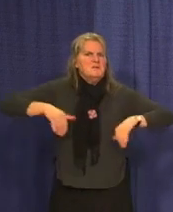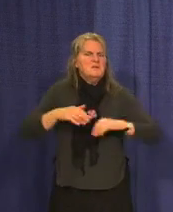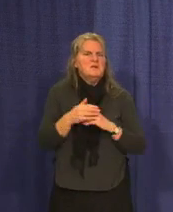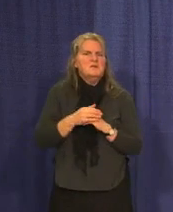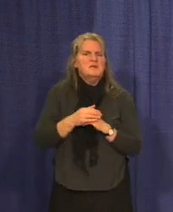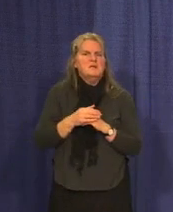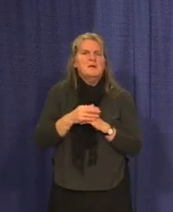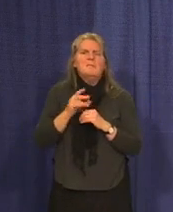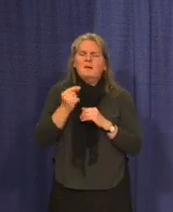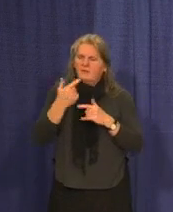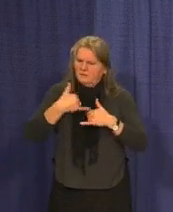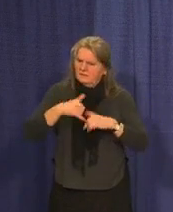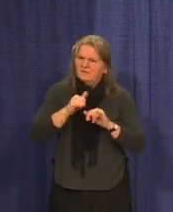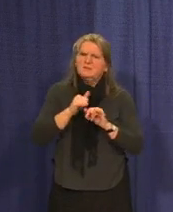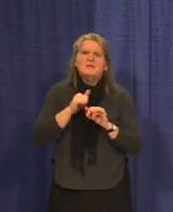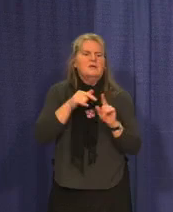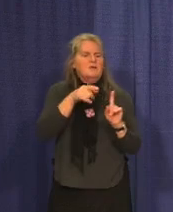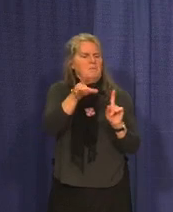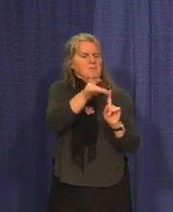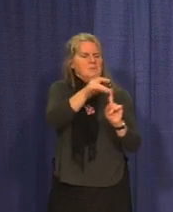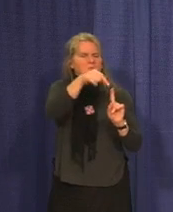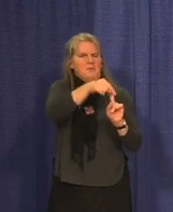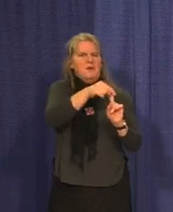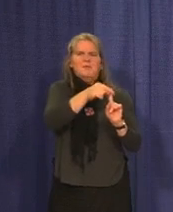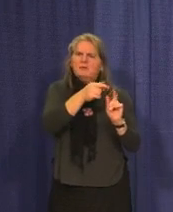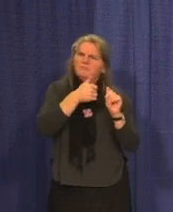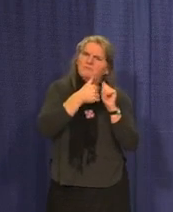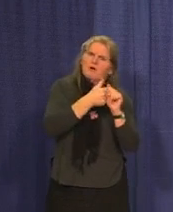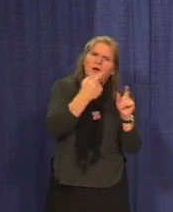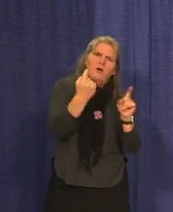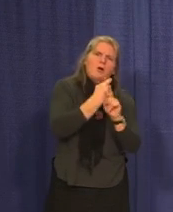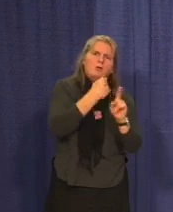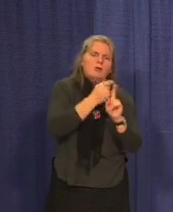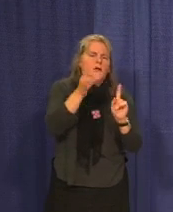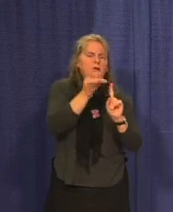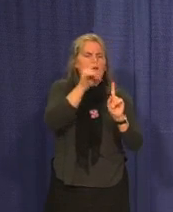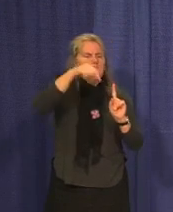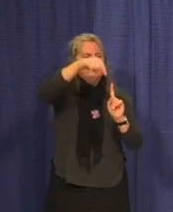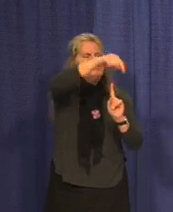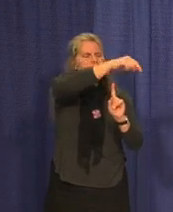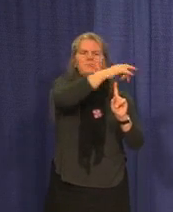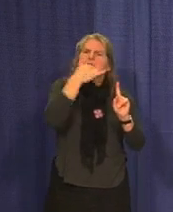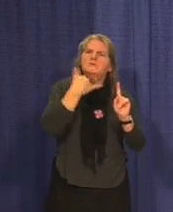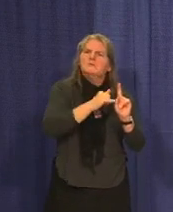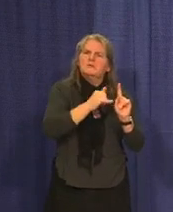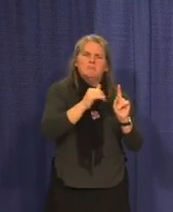or risk identified, we continue to quietly follow up on these cases and carry out the